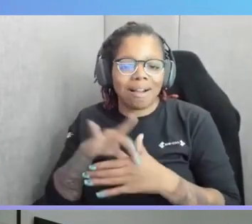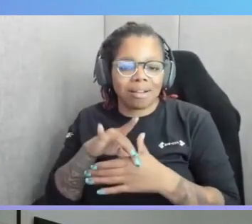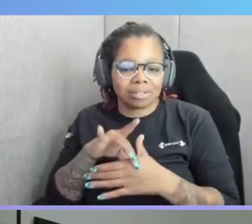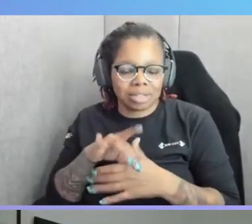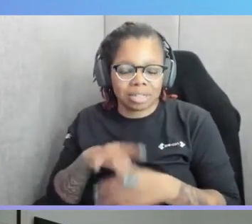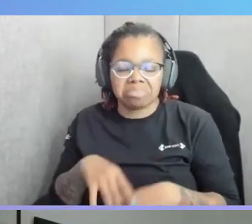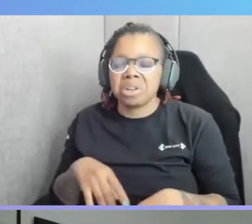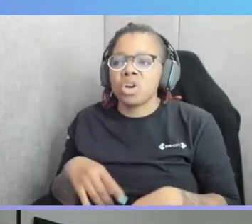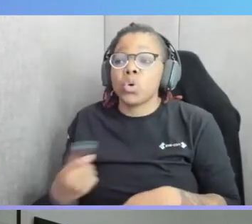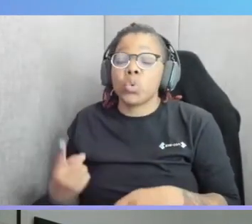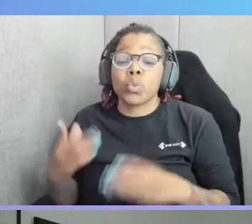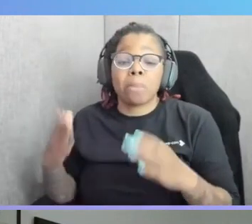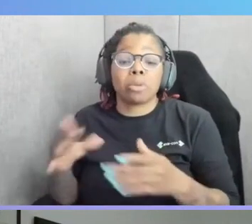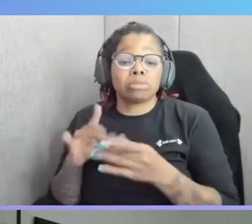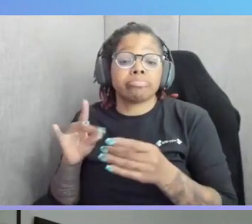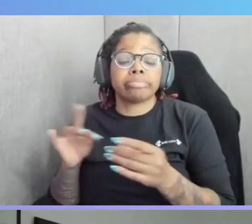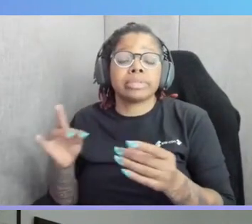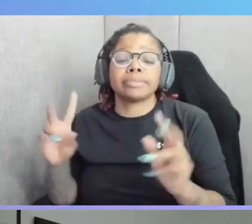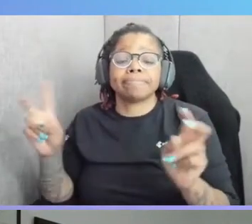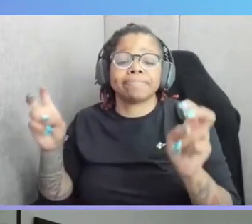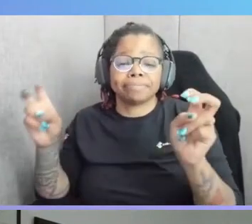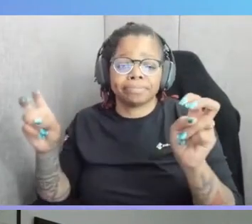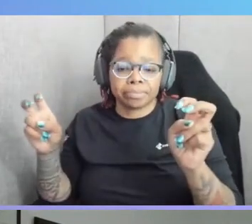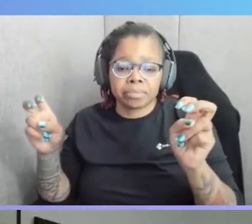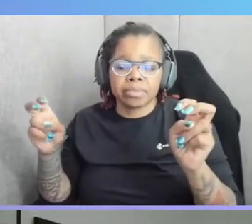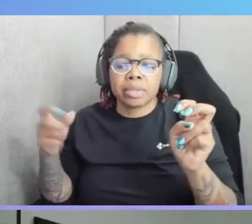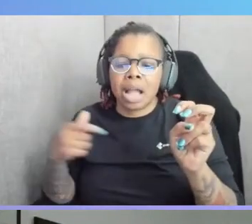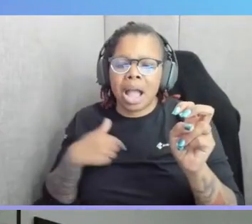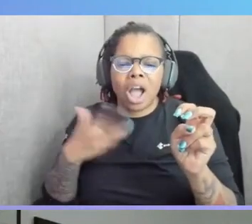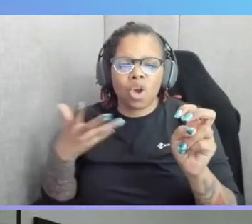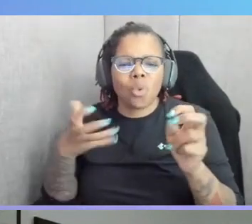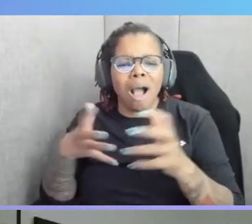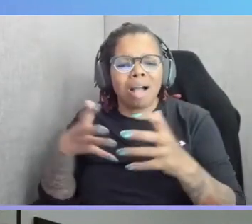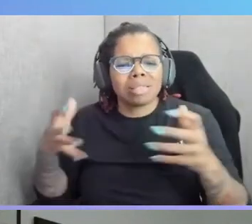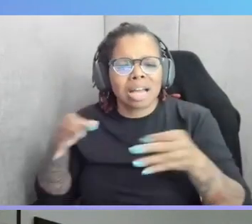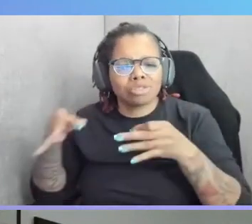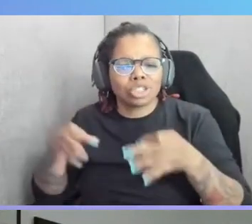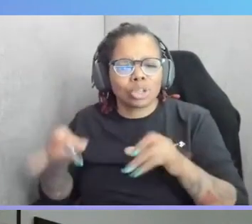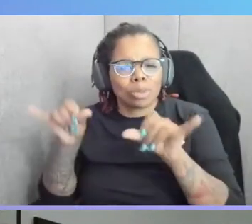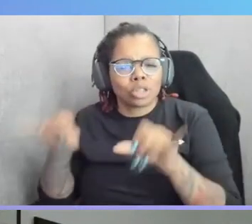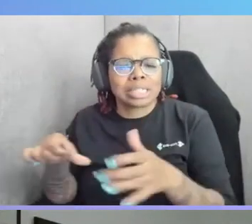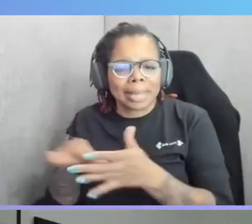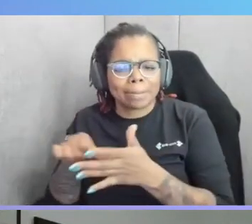said, quote, I would like a lot of descriptions on the same page